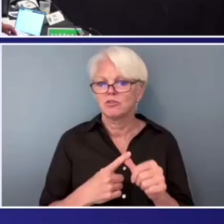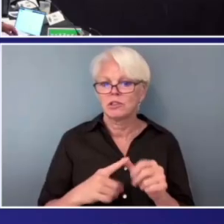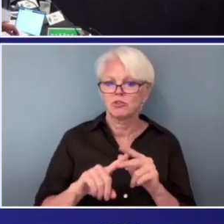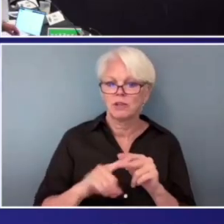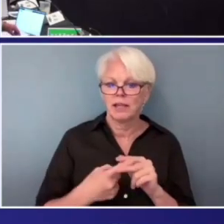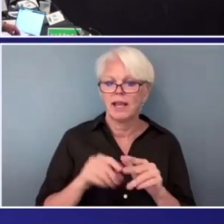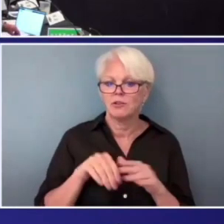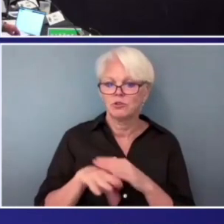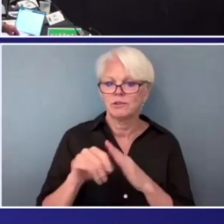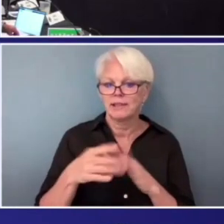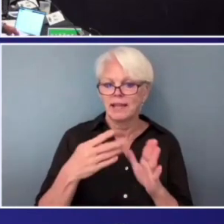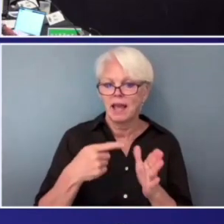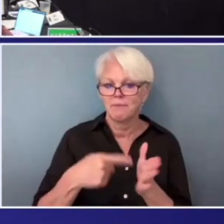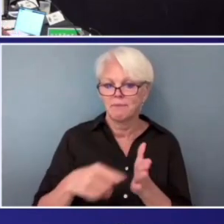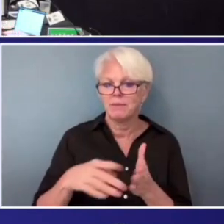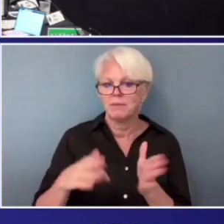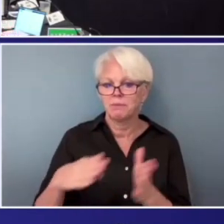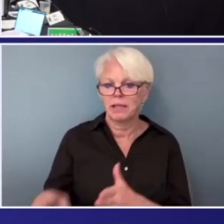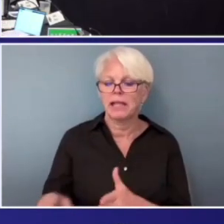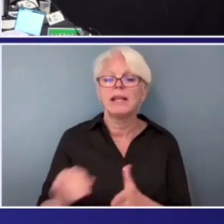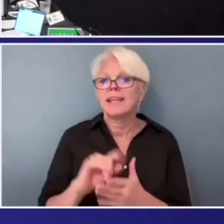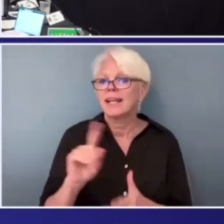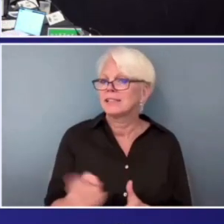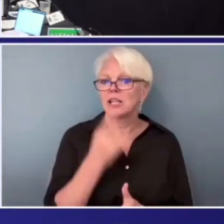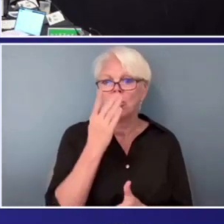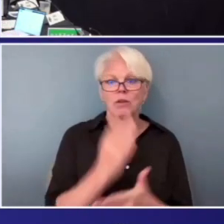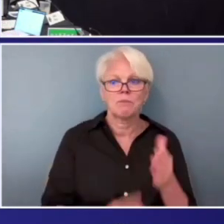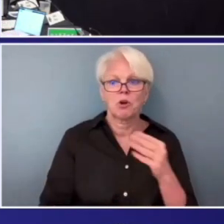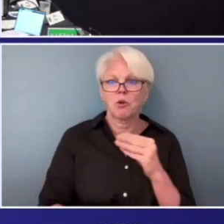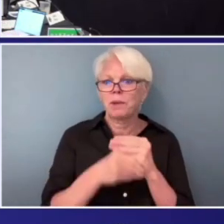That's the only piece that we've added to be subparagraph one.